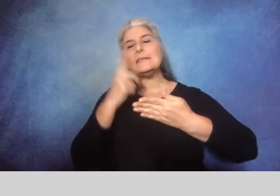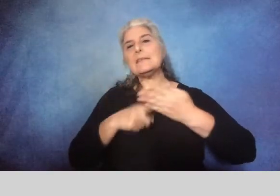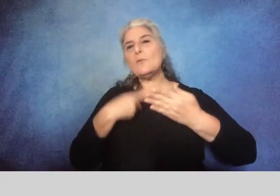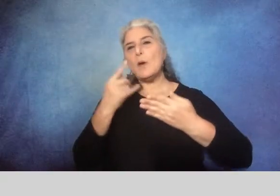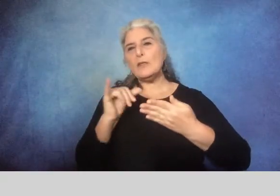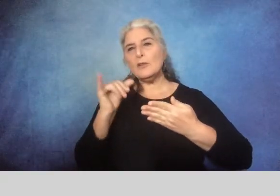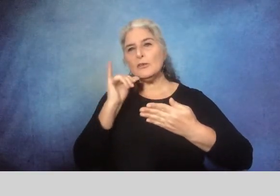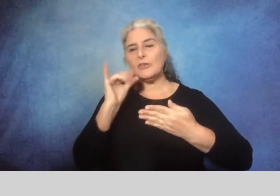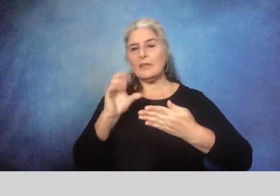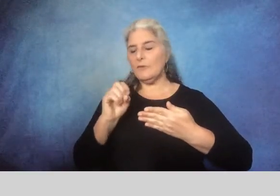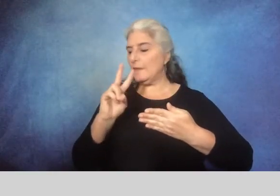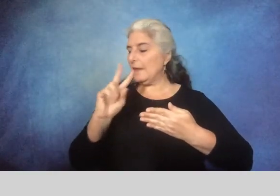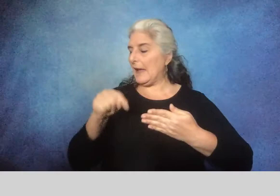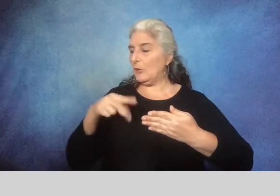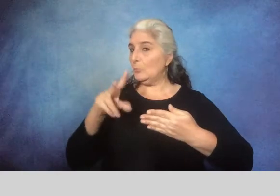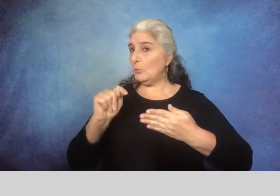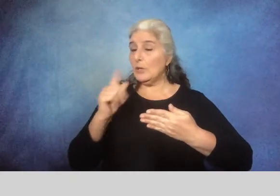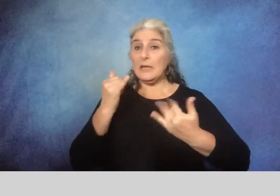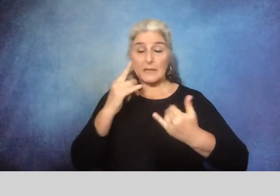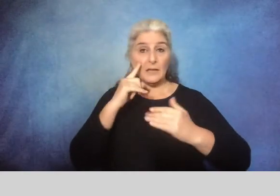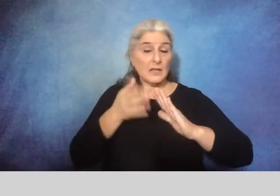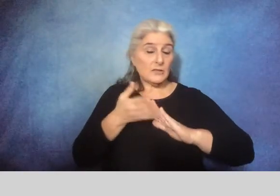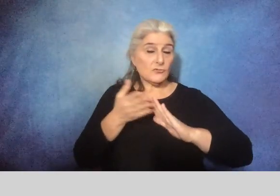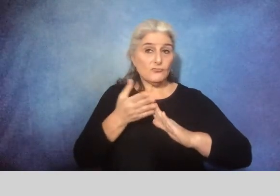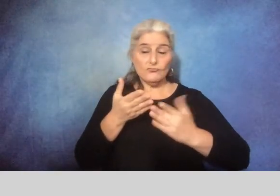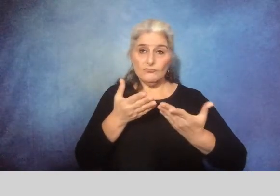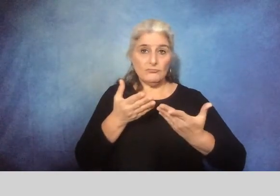by running a few user supplied inputs.